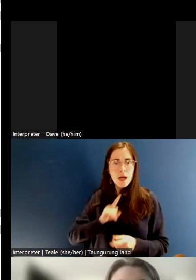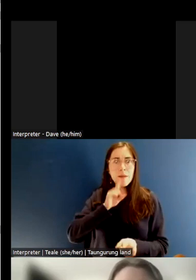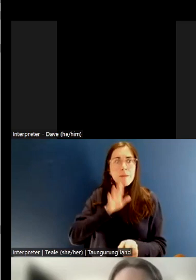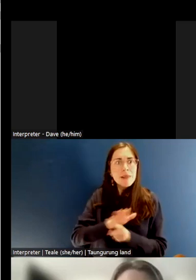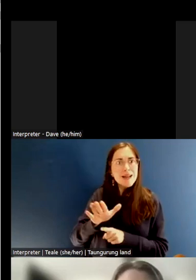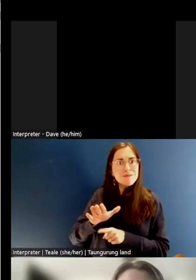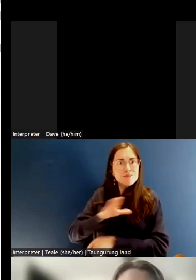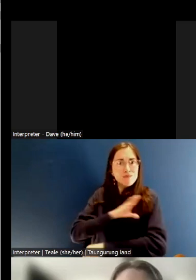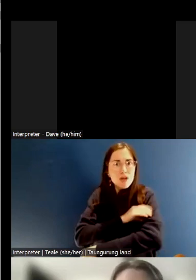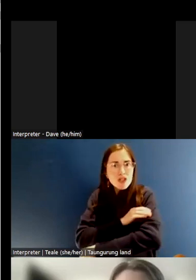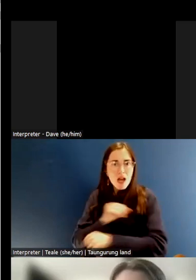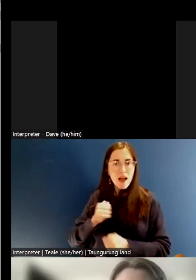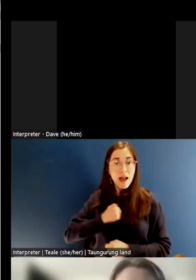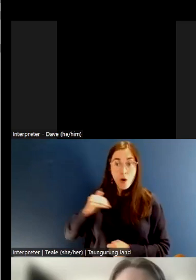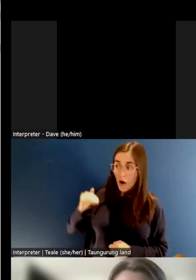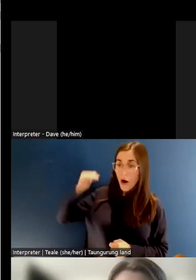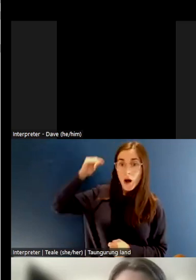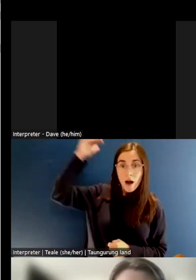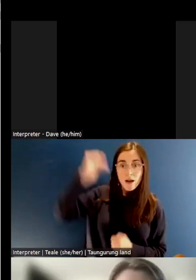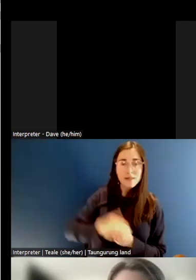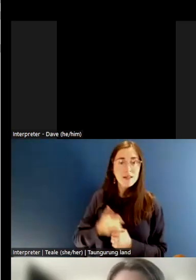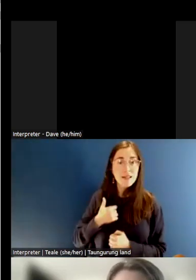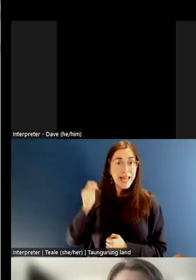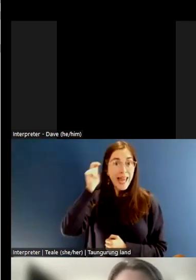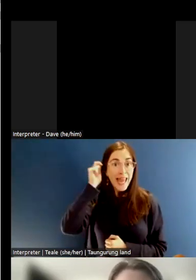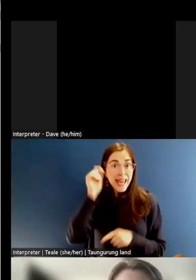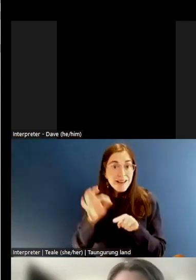all that kind of thing is that multifactorial type of inheritance.